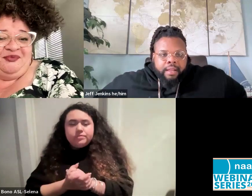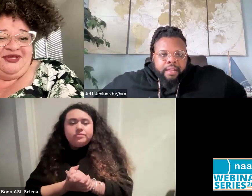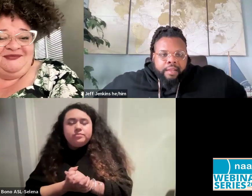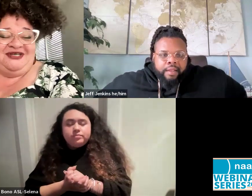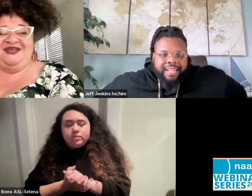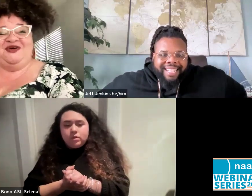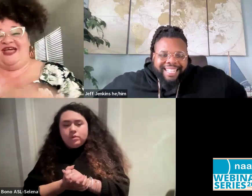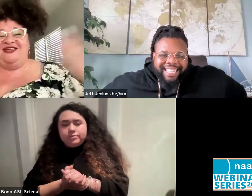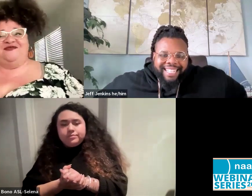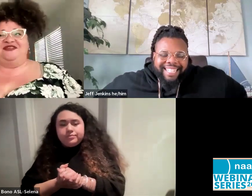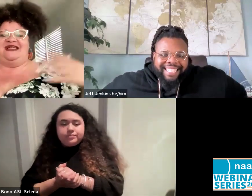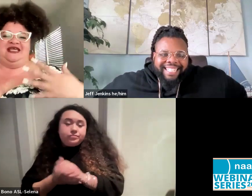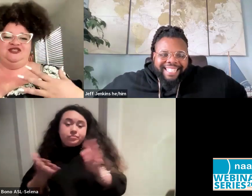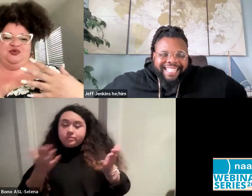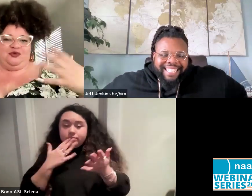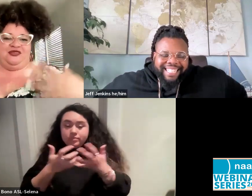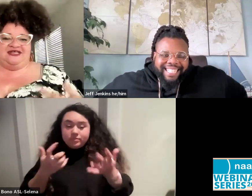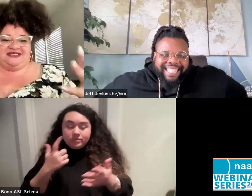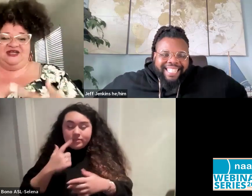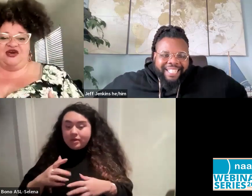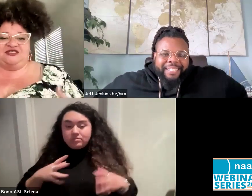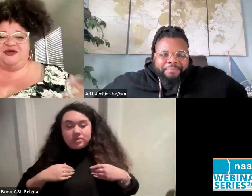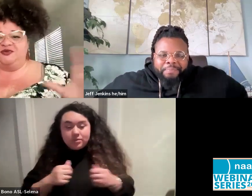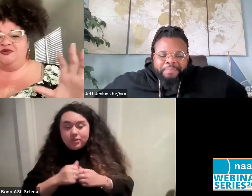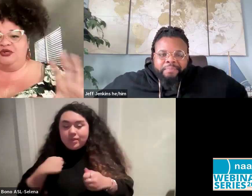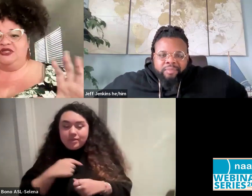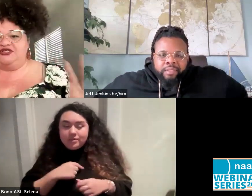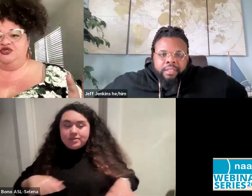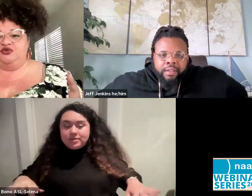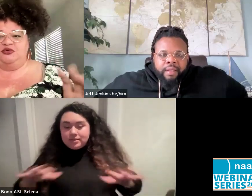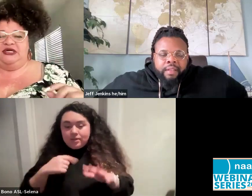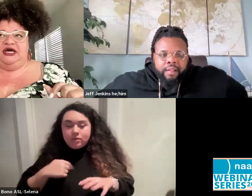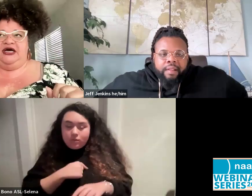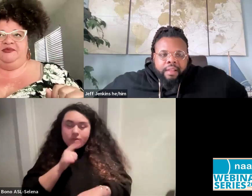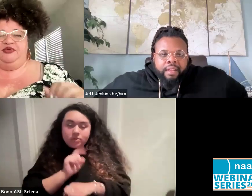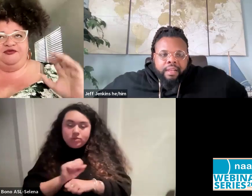But but, you know, thank you for leaning into it with us, because in our space, we really do